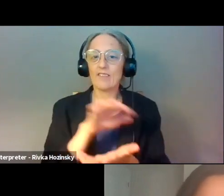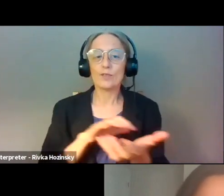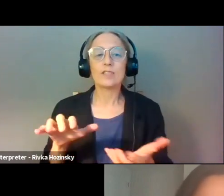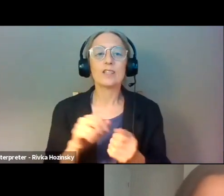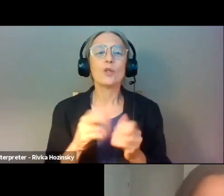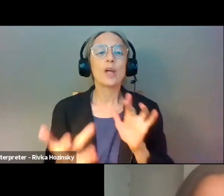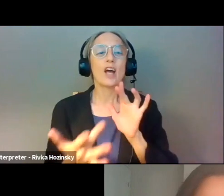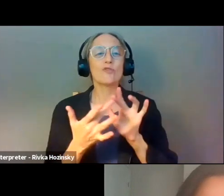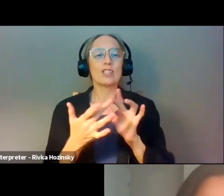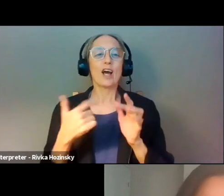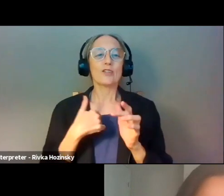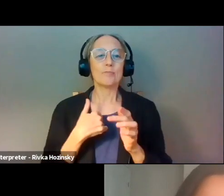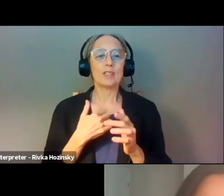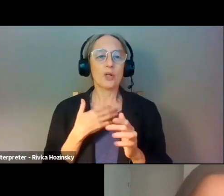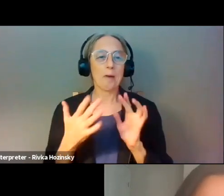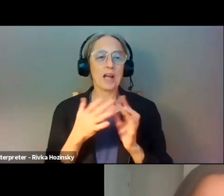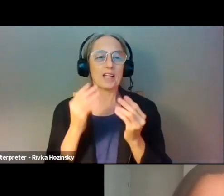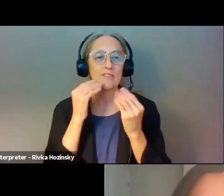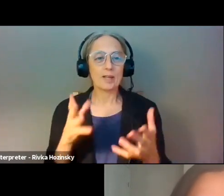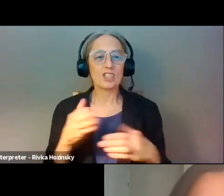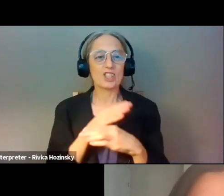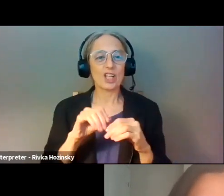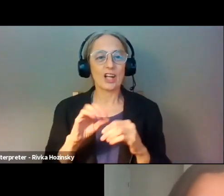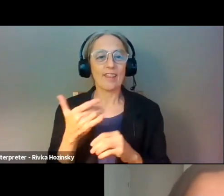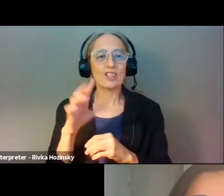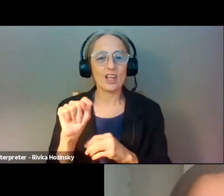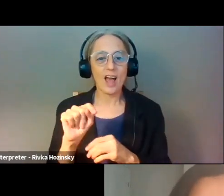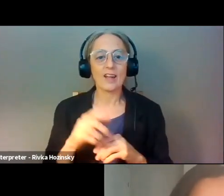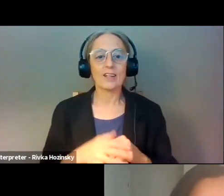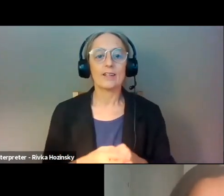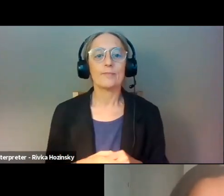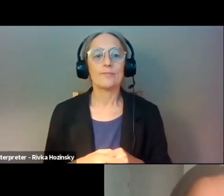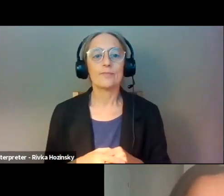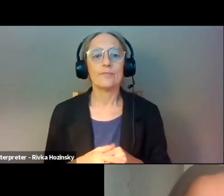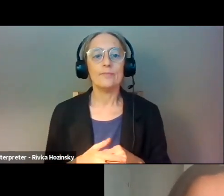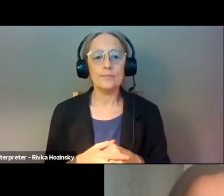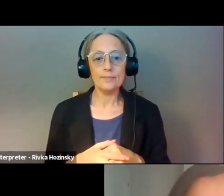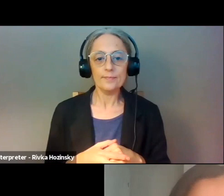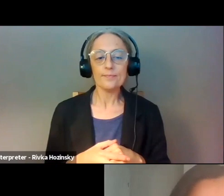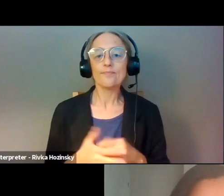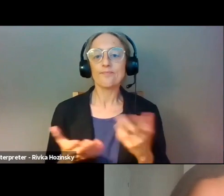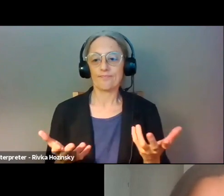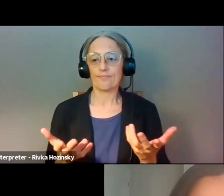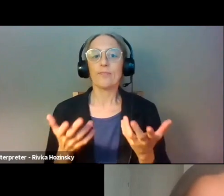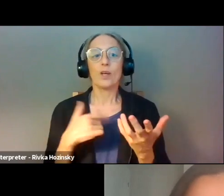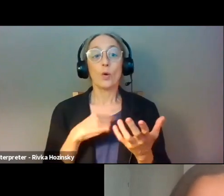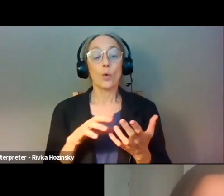I know my contacts are shared in the chat. This is what we've learned to be true for our participants.